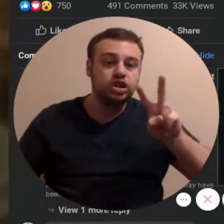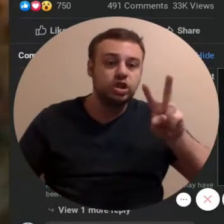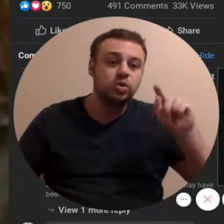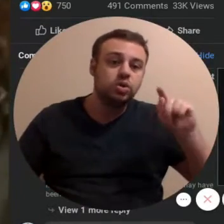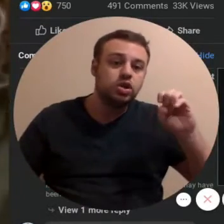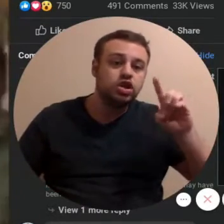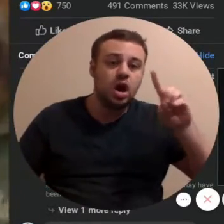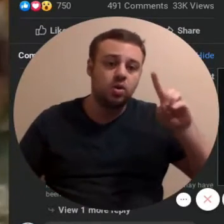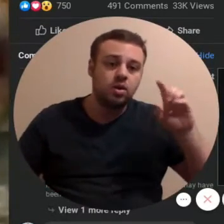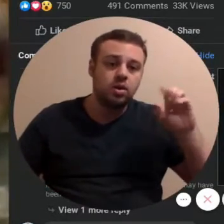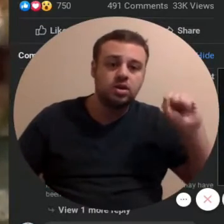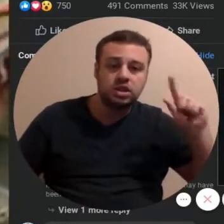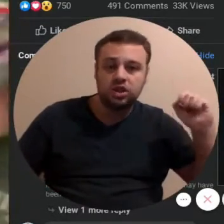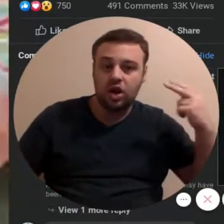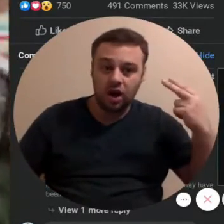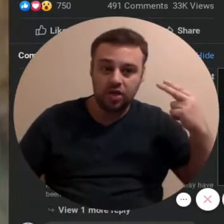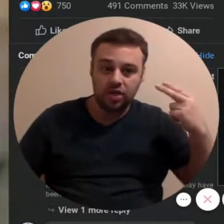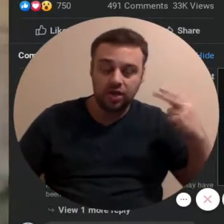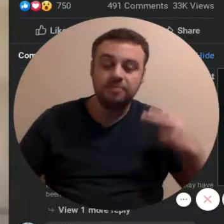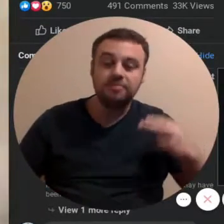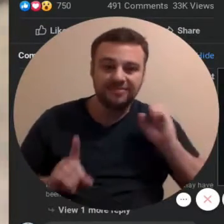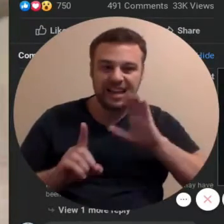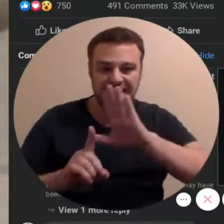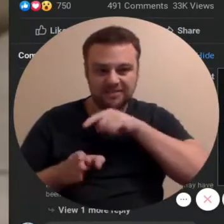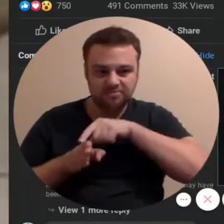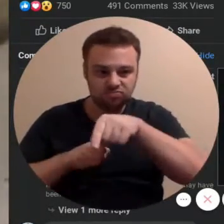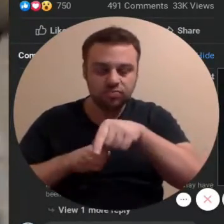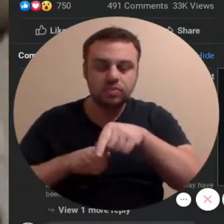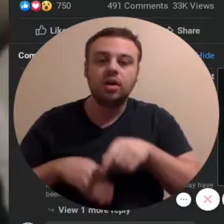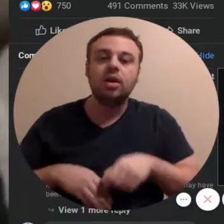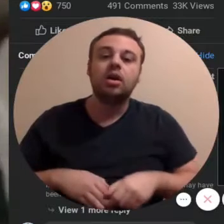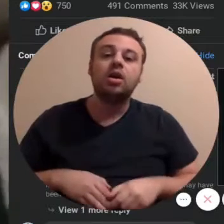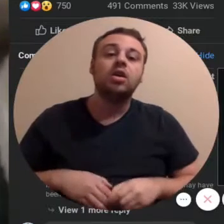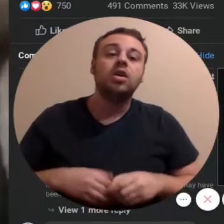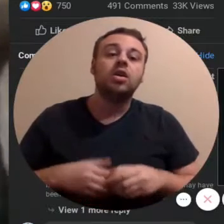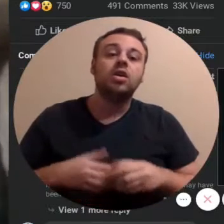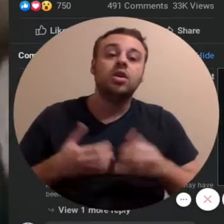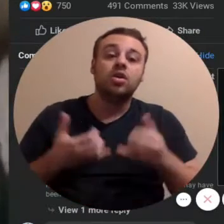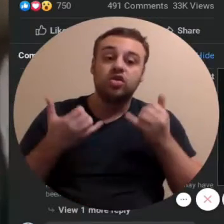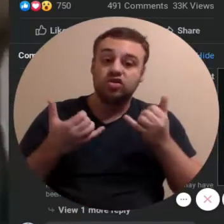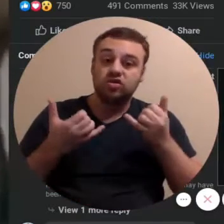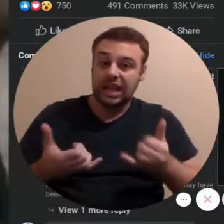who normally works in the marketing department with us, but what we're doing at the zoo is trying to cross train our staff. So that if